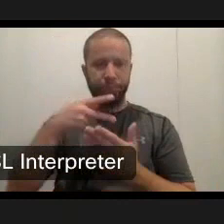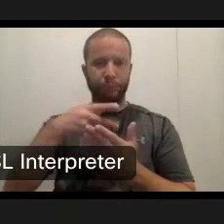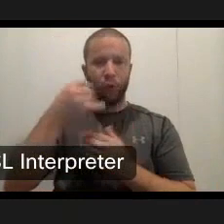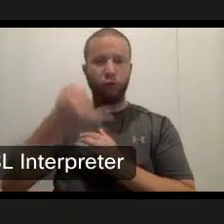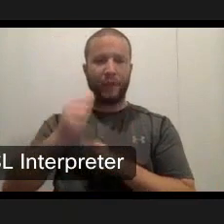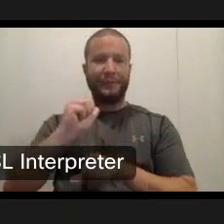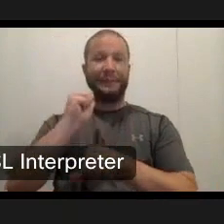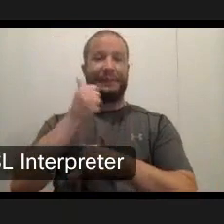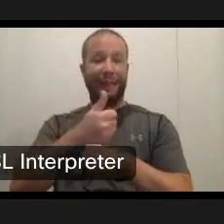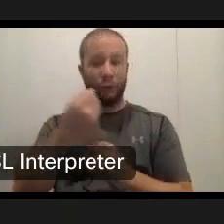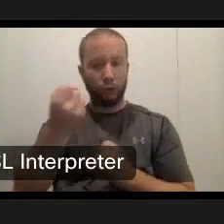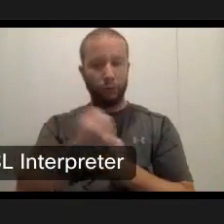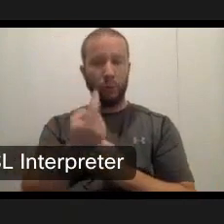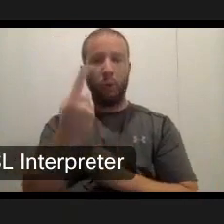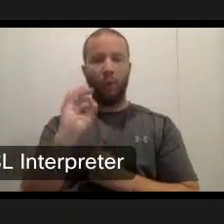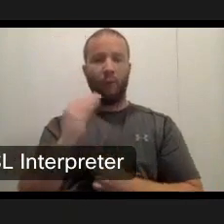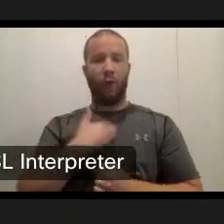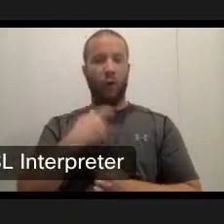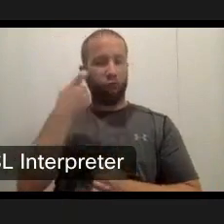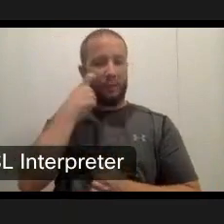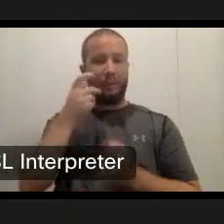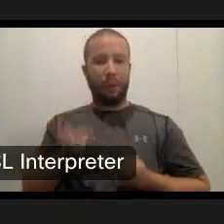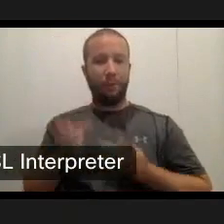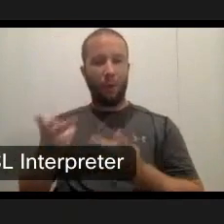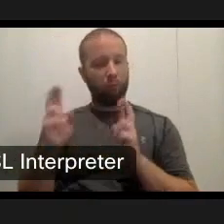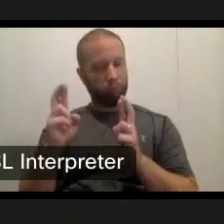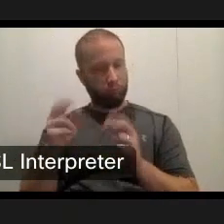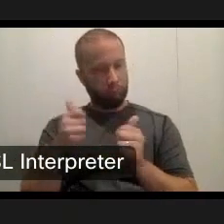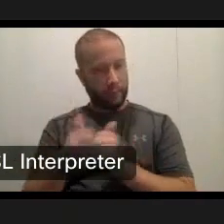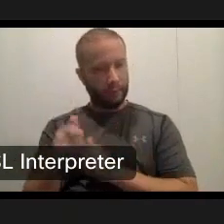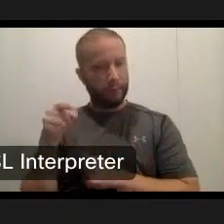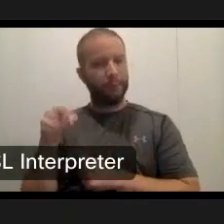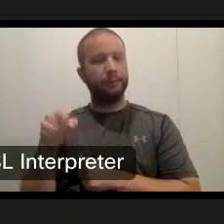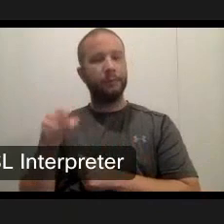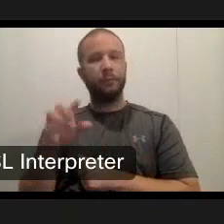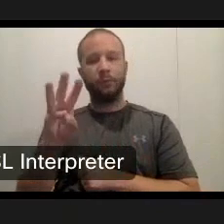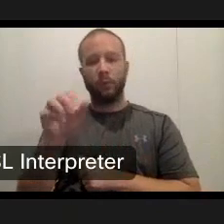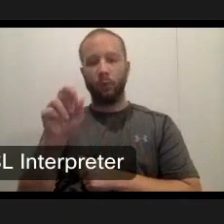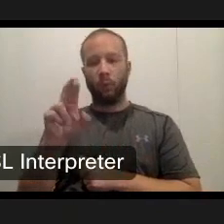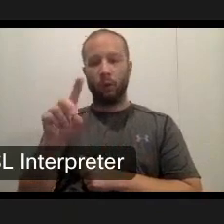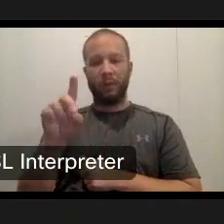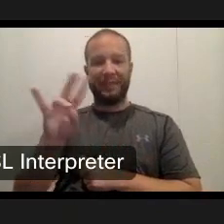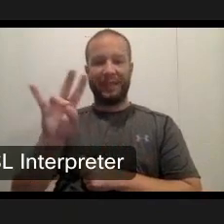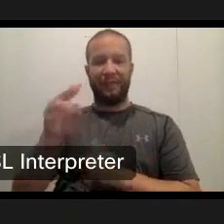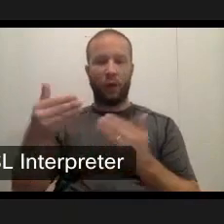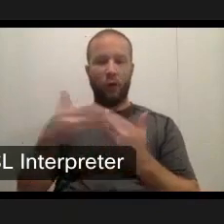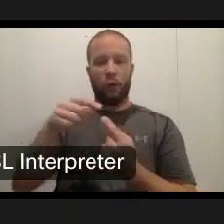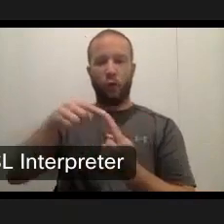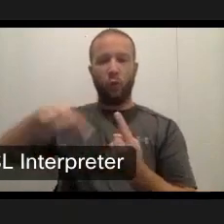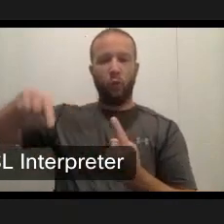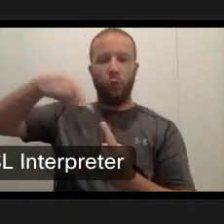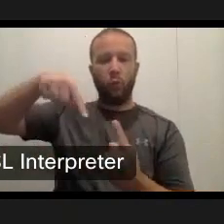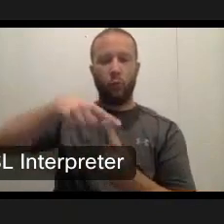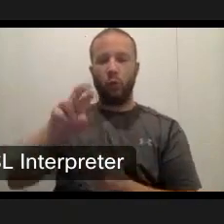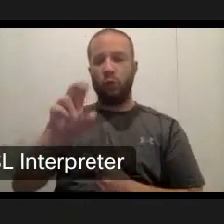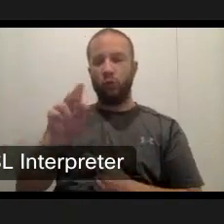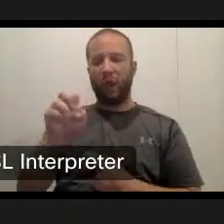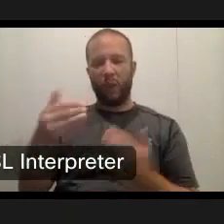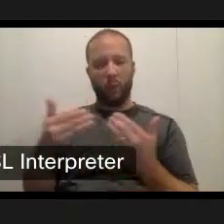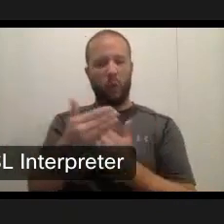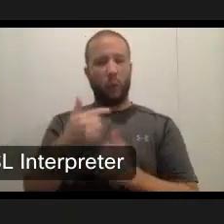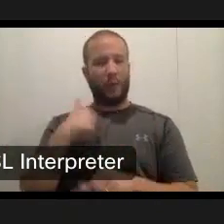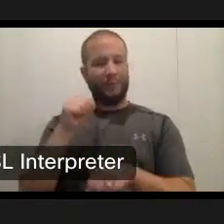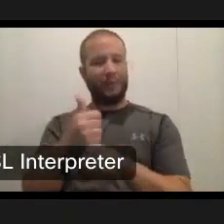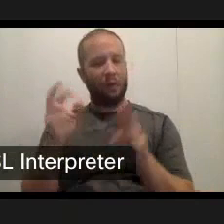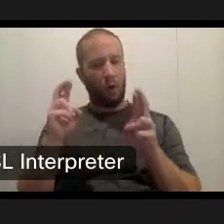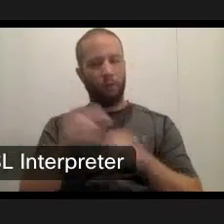implementation of one of the proposals um and that is the ward 7 route um we have uh two projects